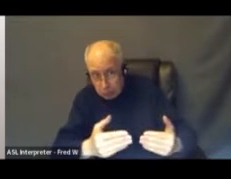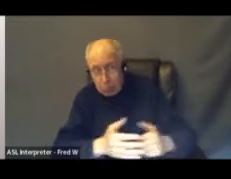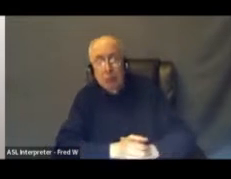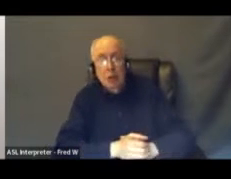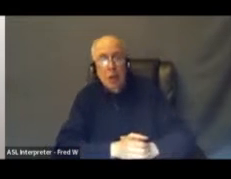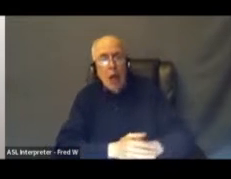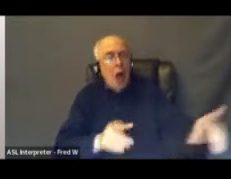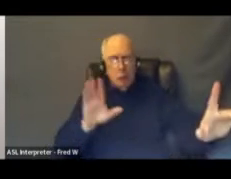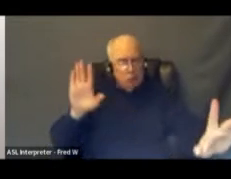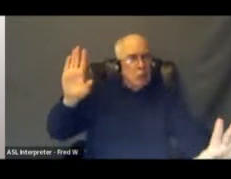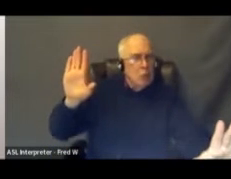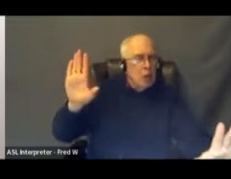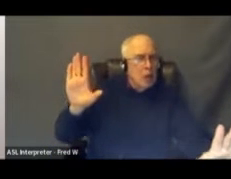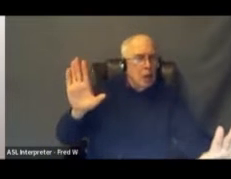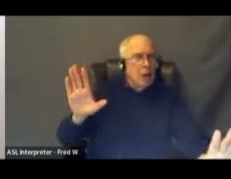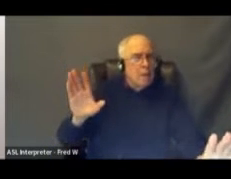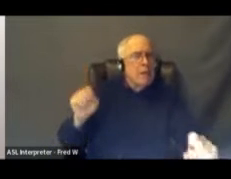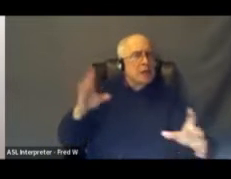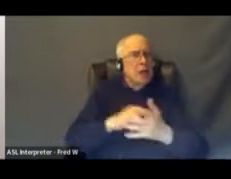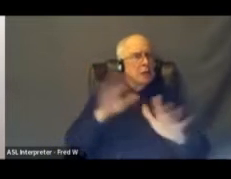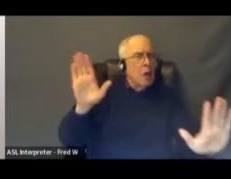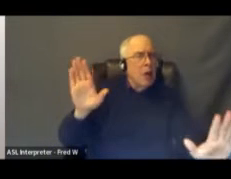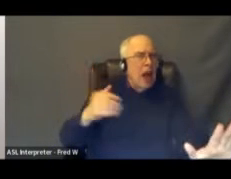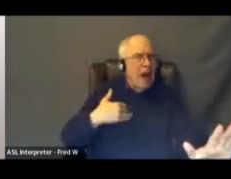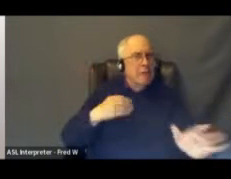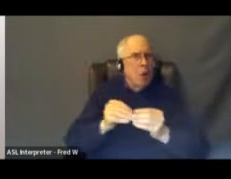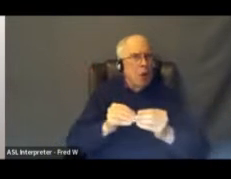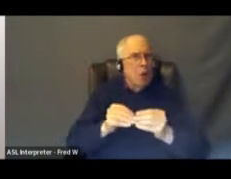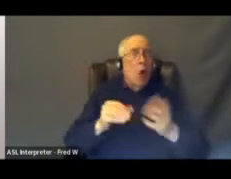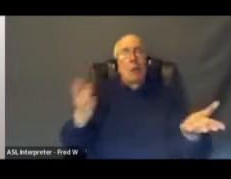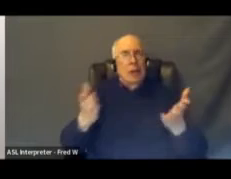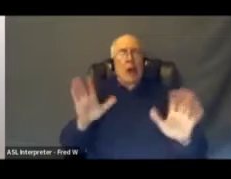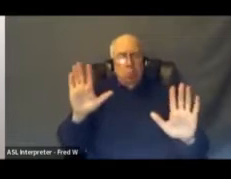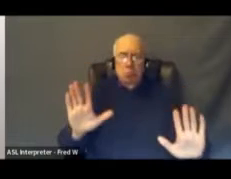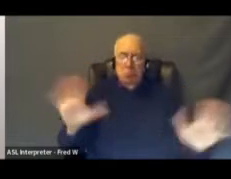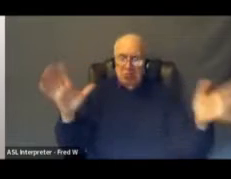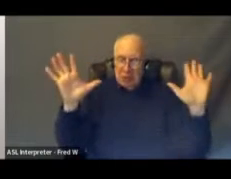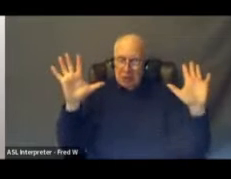Yeah, I've got a couple more or No, that's good. What's the next question? They, by this point,